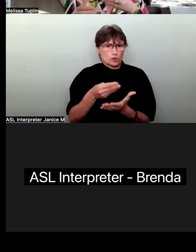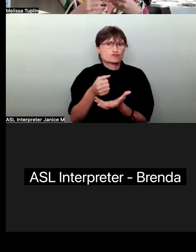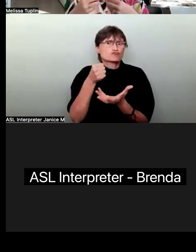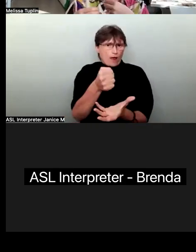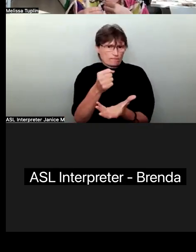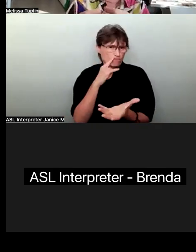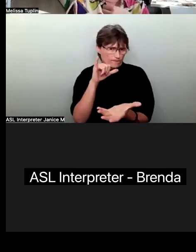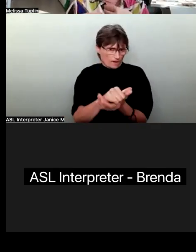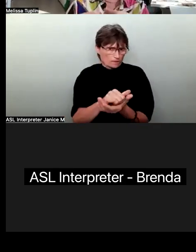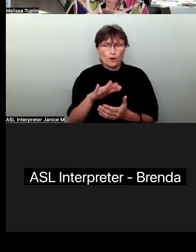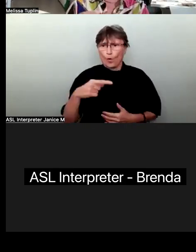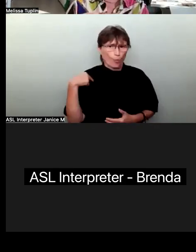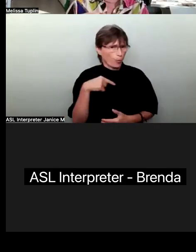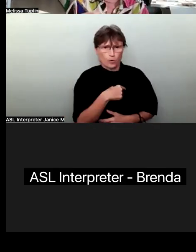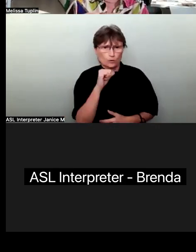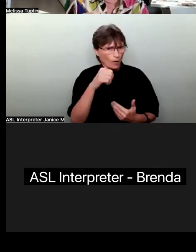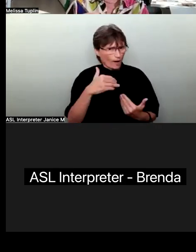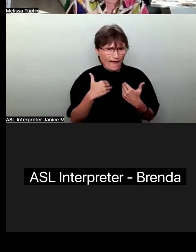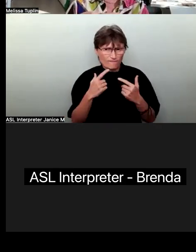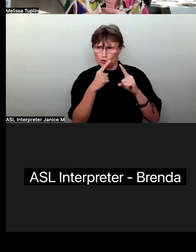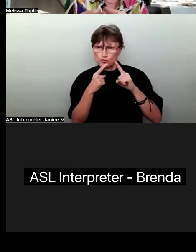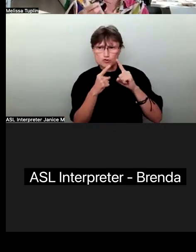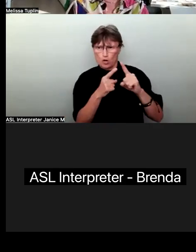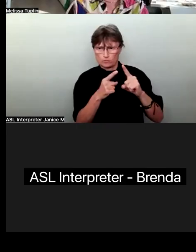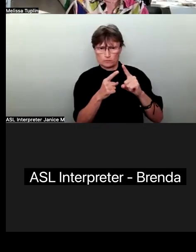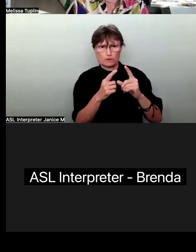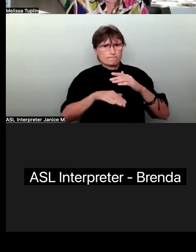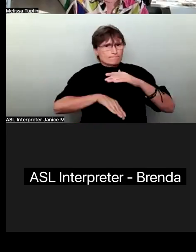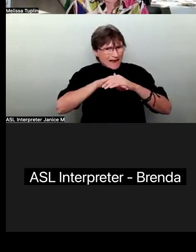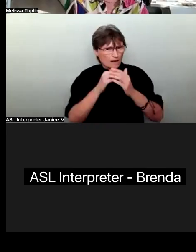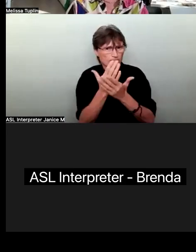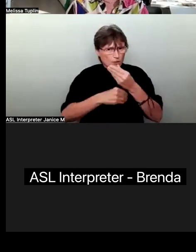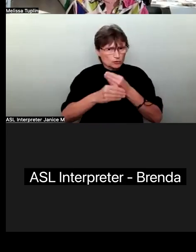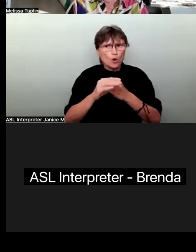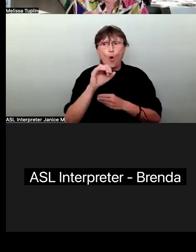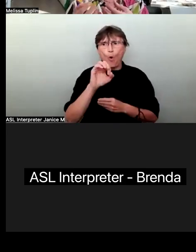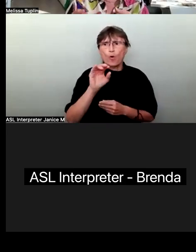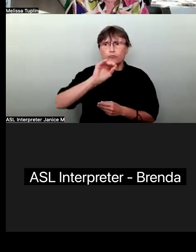we do not currently have a target maximum budget or per cent share between the two programs.